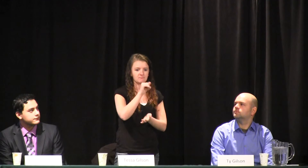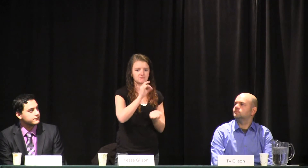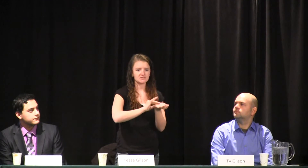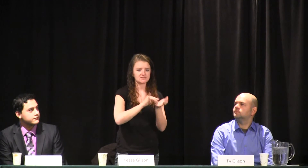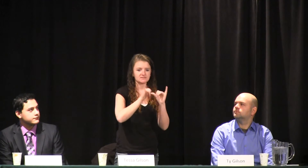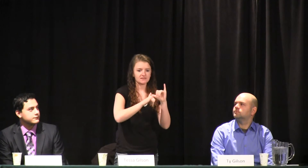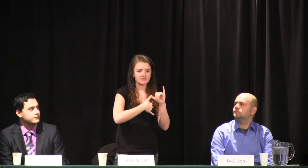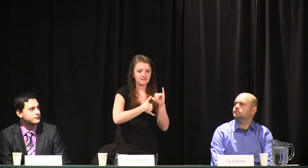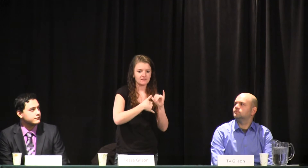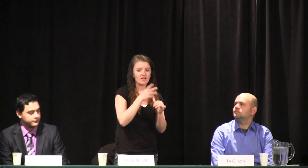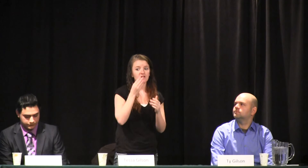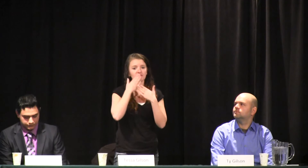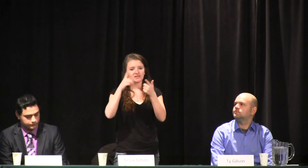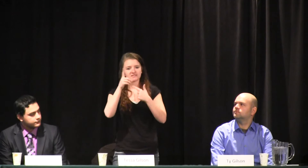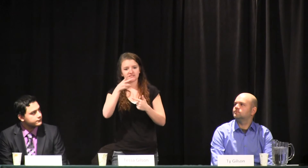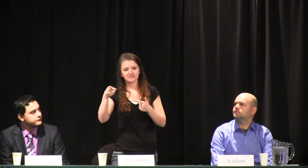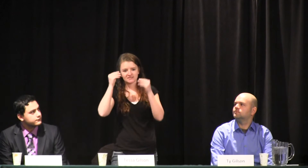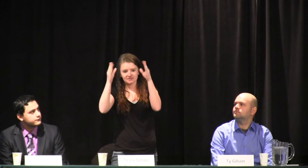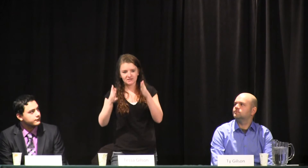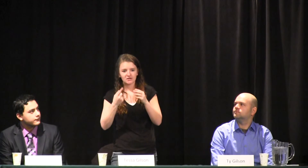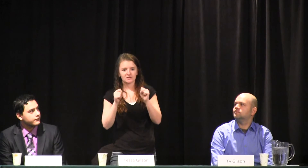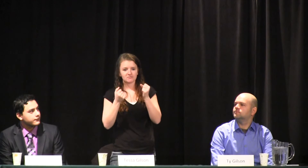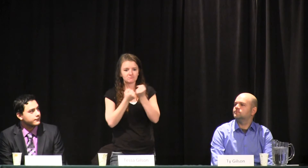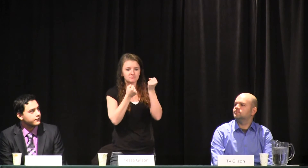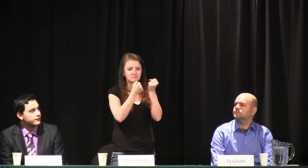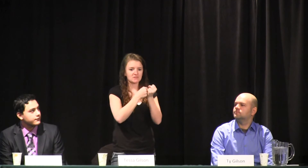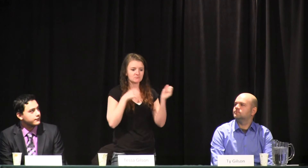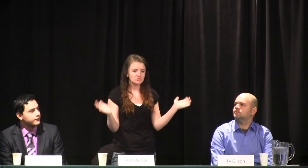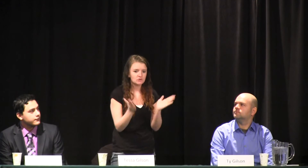And that experience really convinced me that I wanted to be a bio medical engineer.